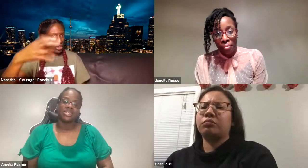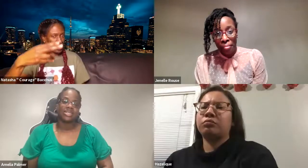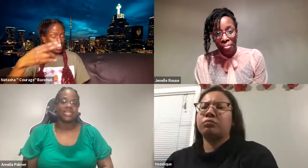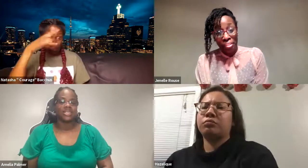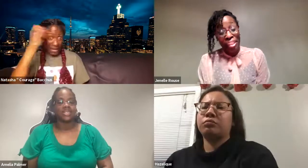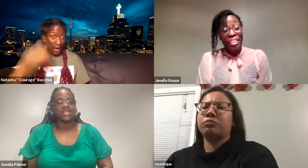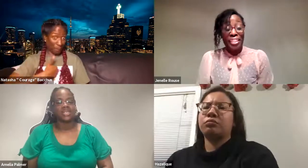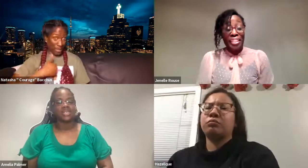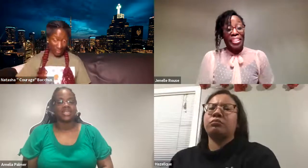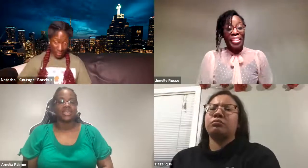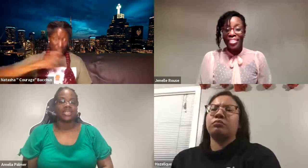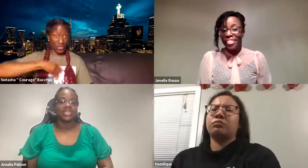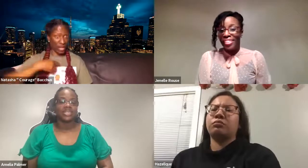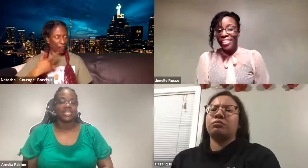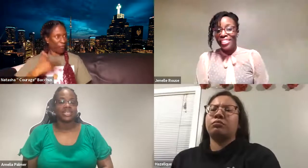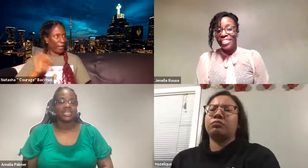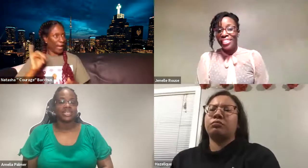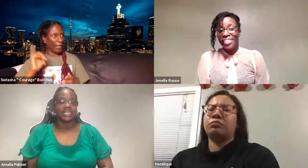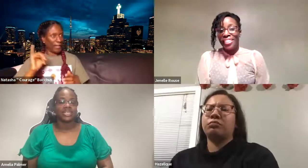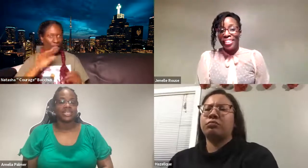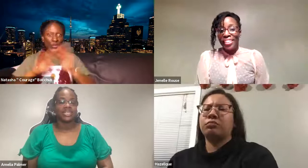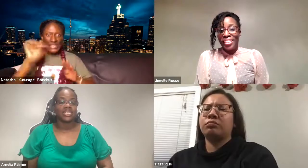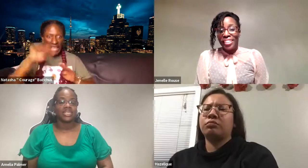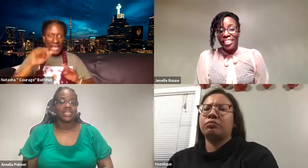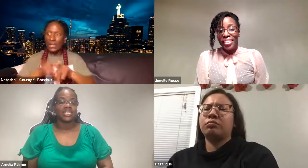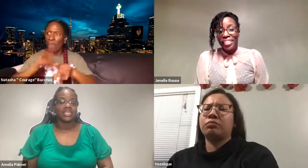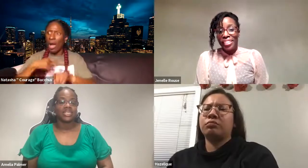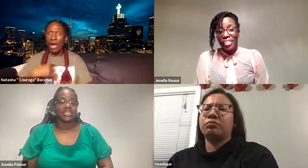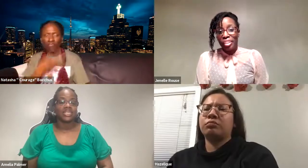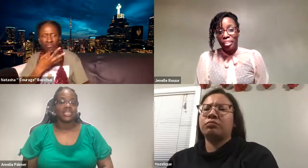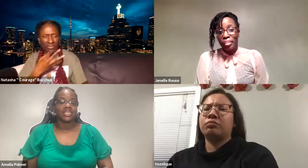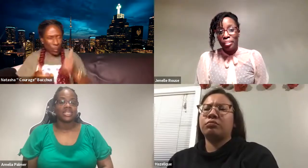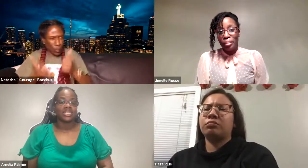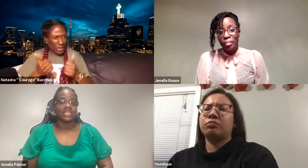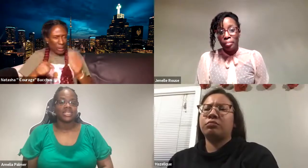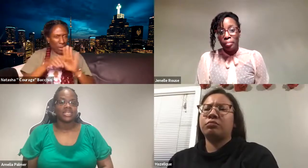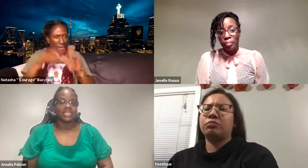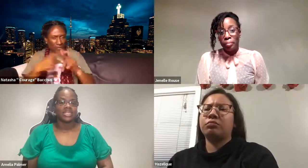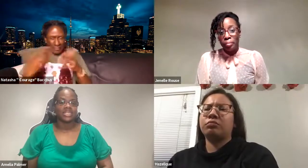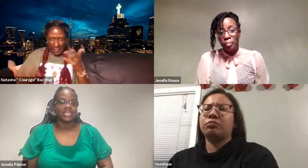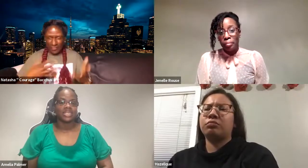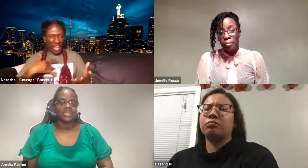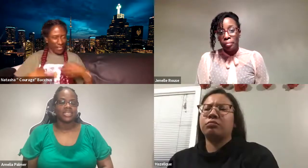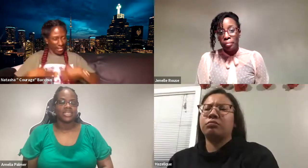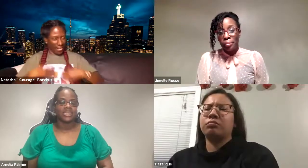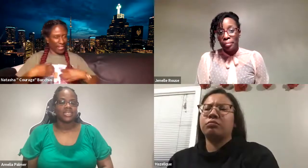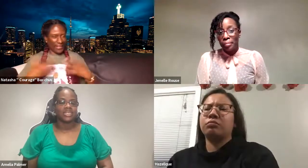ASL or BASL or united sign language? i feel like it's frustrating but you know, what are the